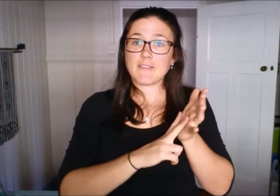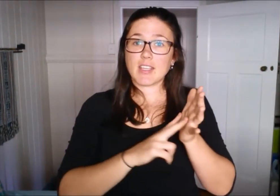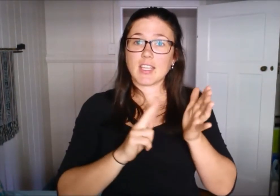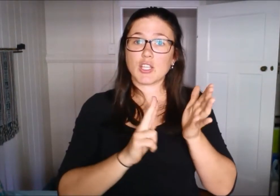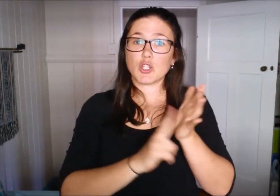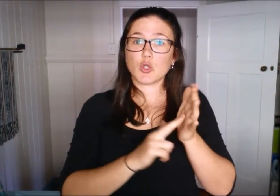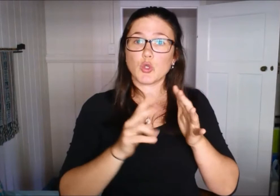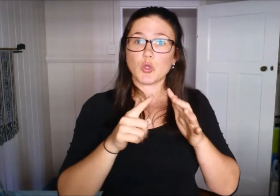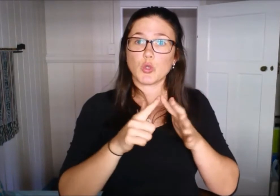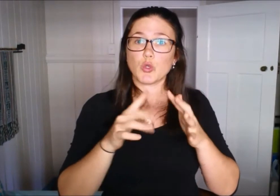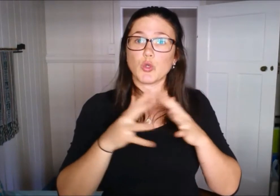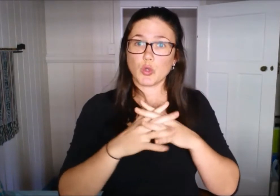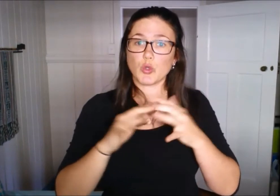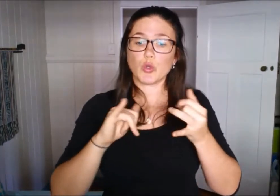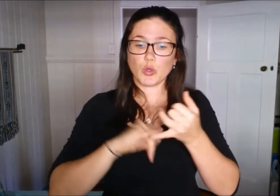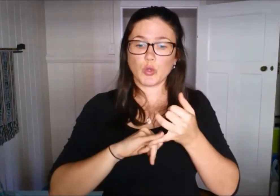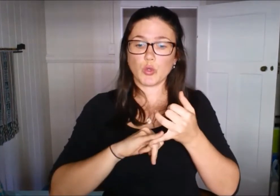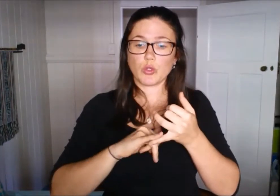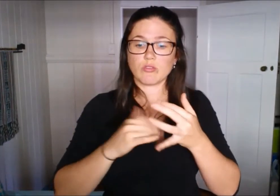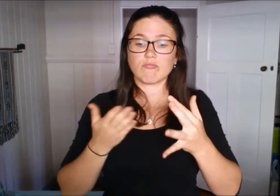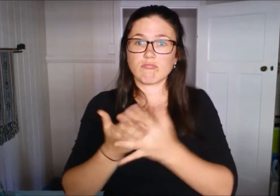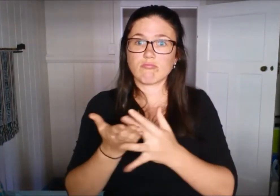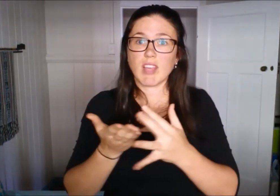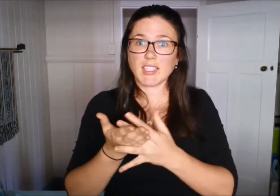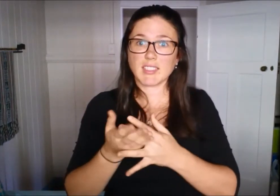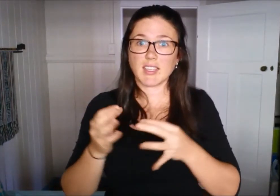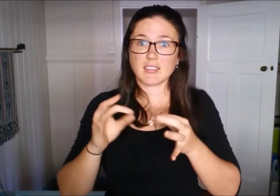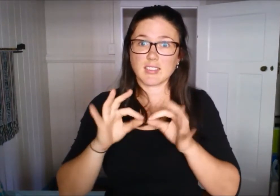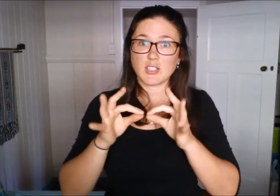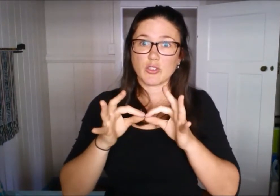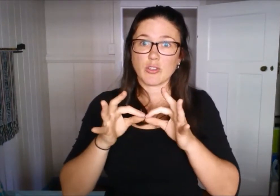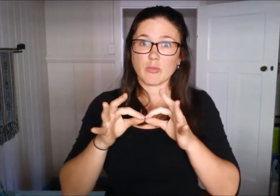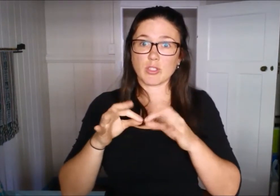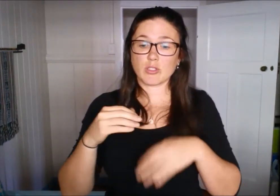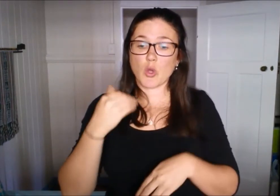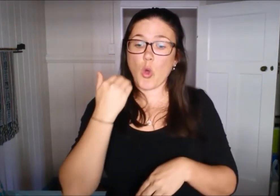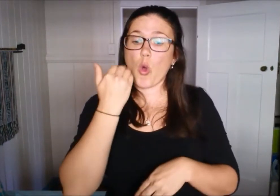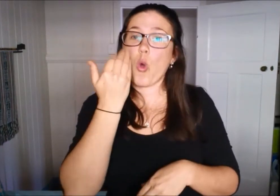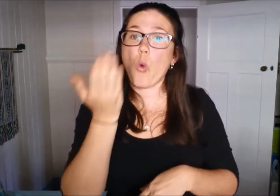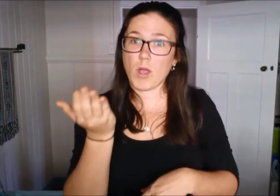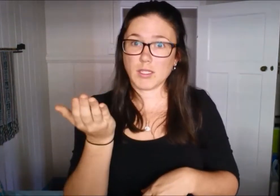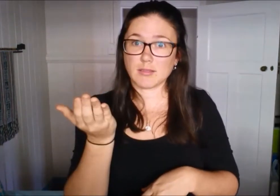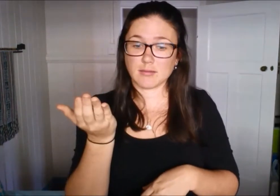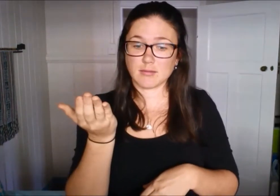TV news and live broadcast should always be interpreted.